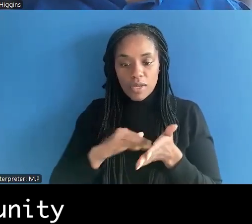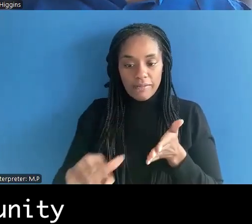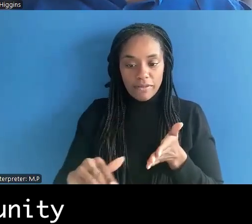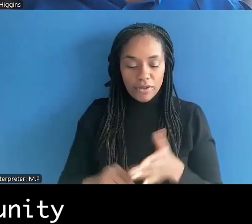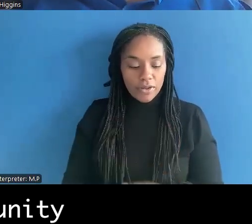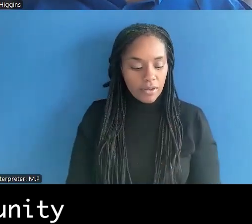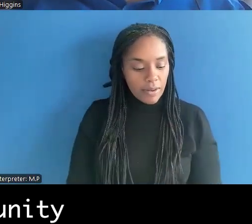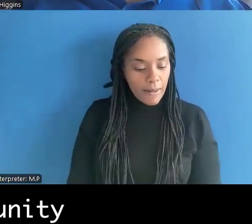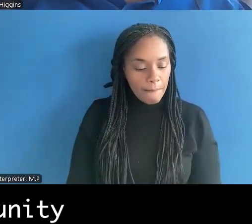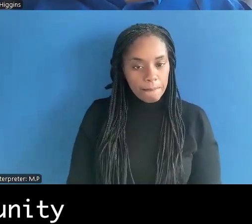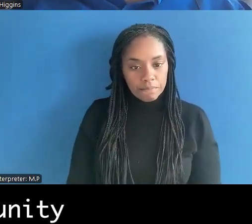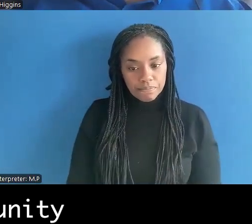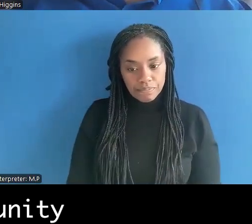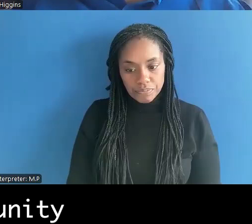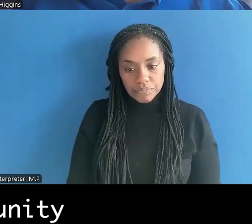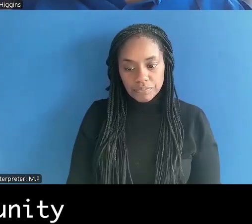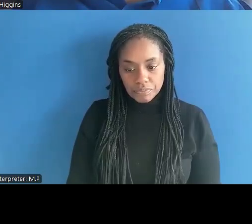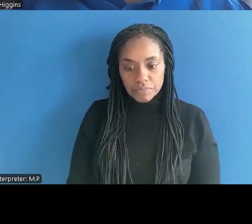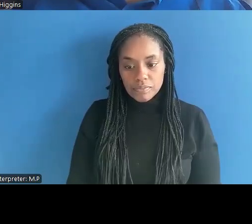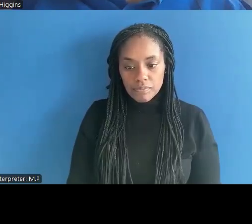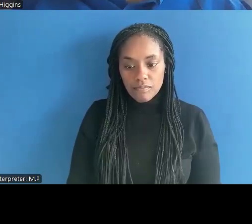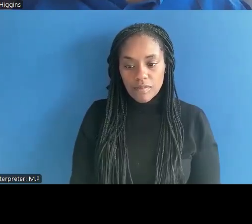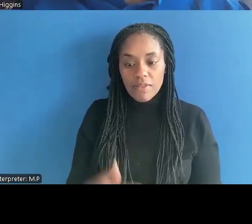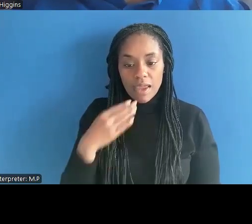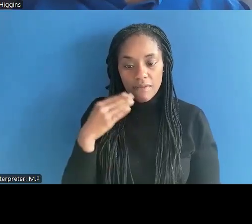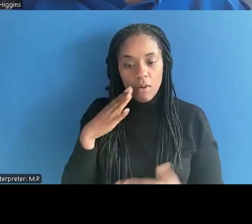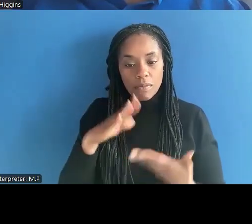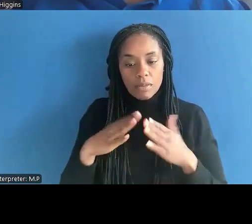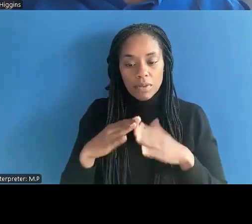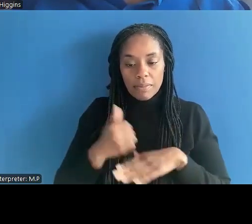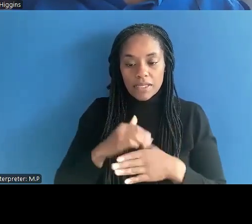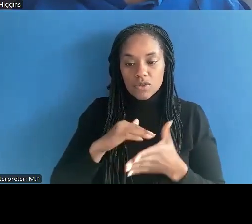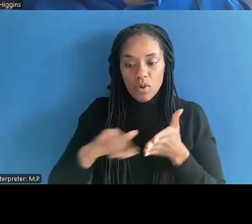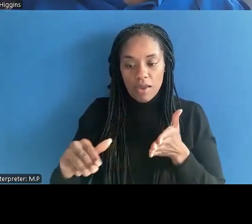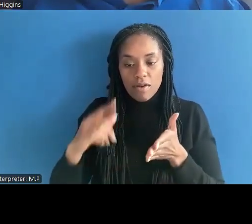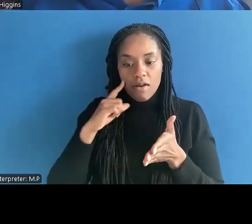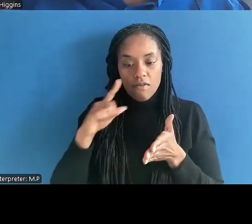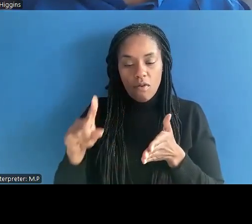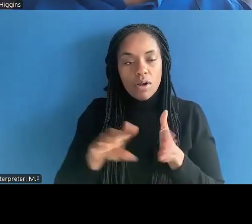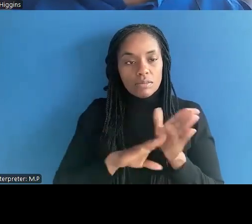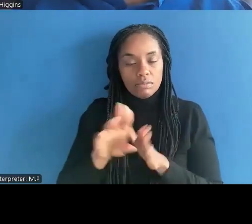And then there's a Home Community Based Waiver for the developmental del disabled that also, has institutional deeming.